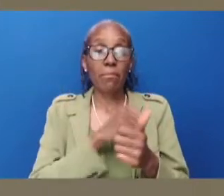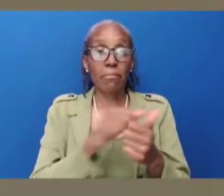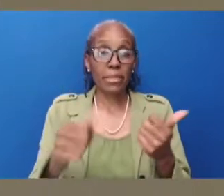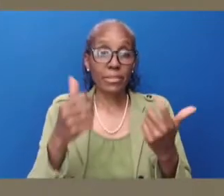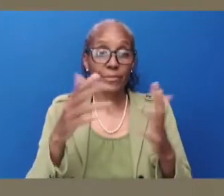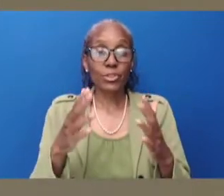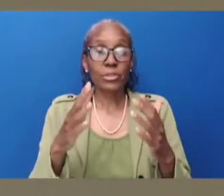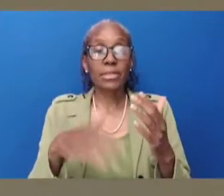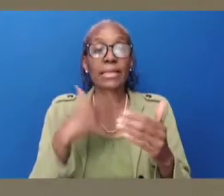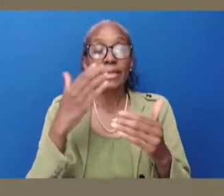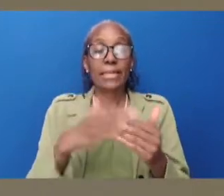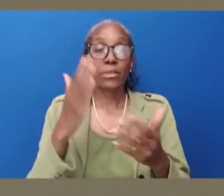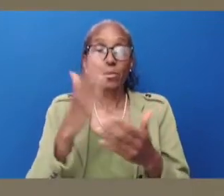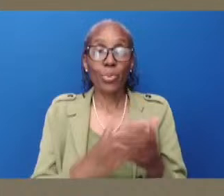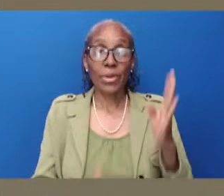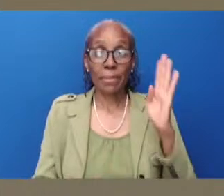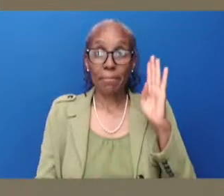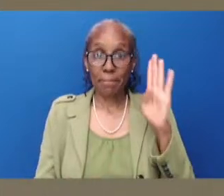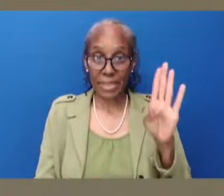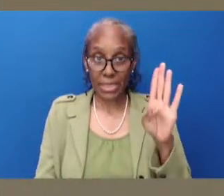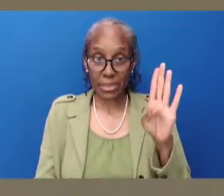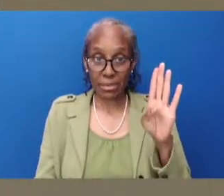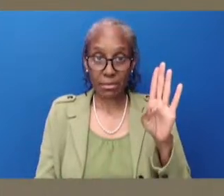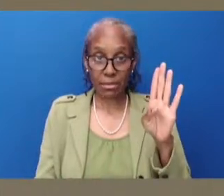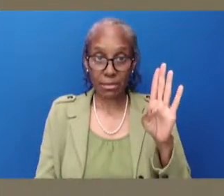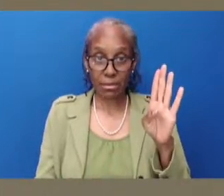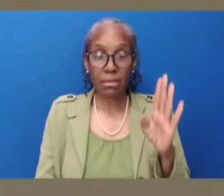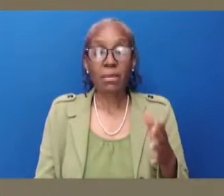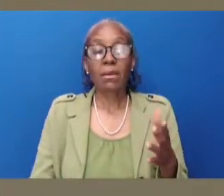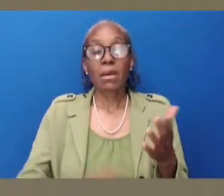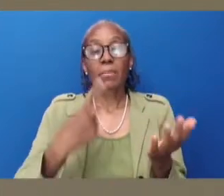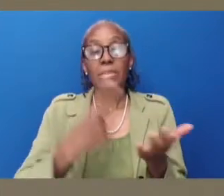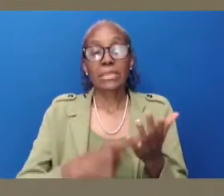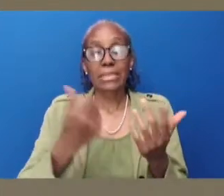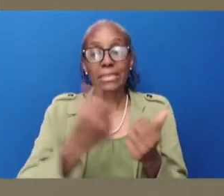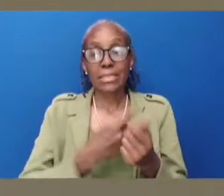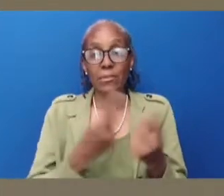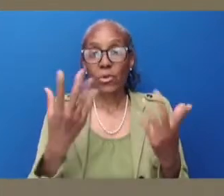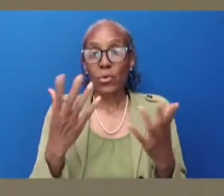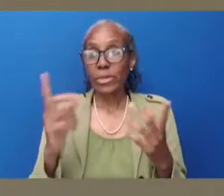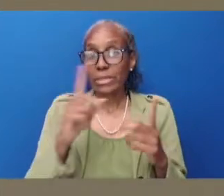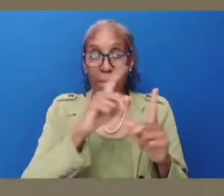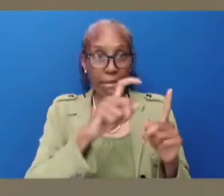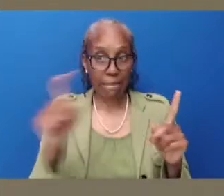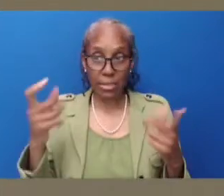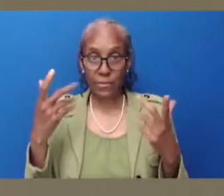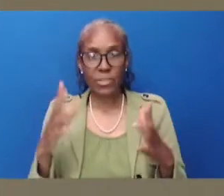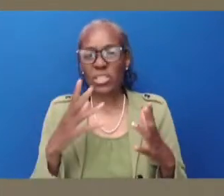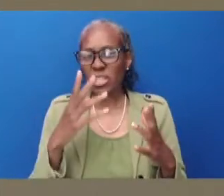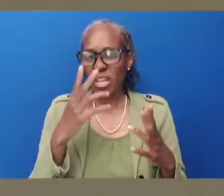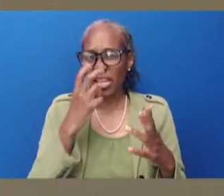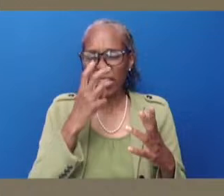ANY OPPOSED IN OKAY. THE AYES HAVE IT. NOW, THERE'S A B PART, AND I'M GOING TO GO THROUGH EACH ONE OF